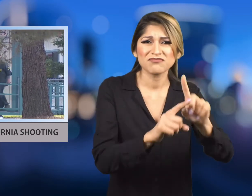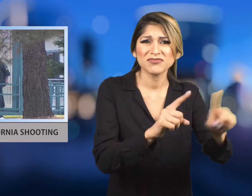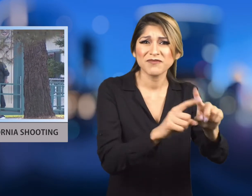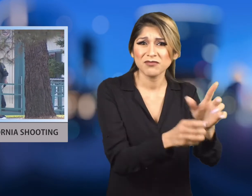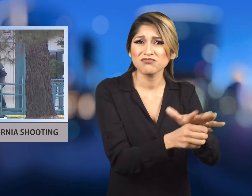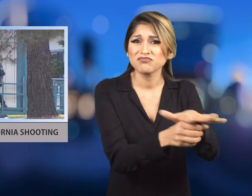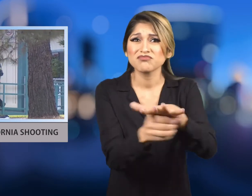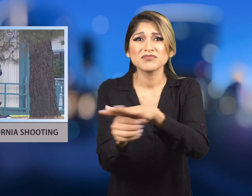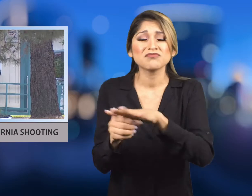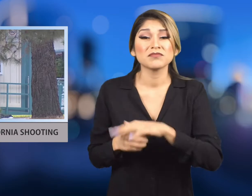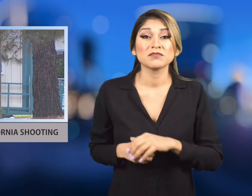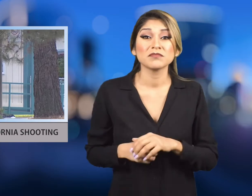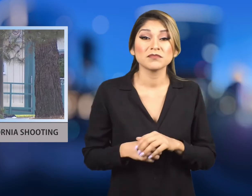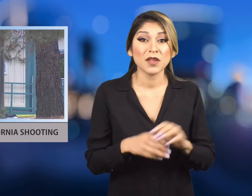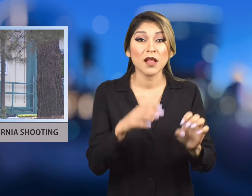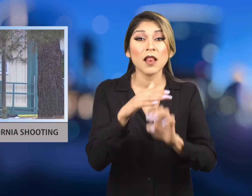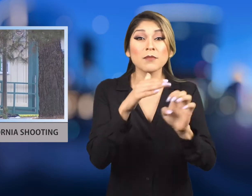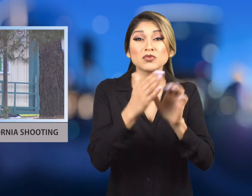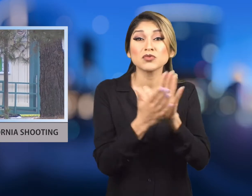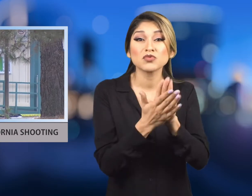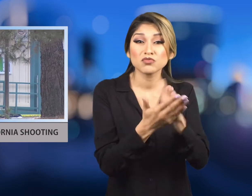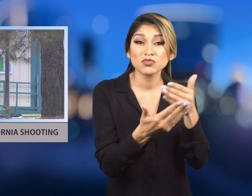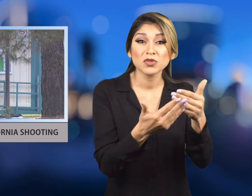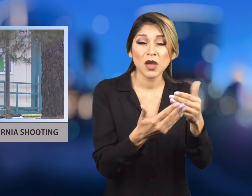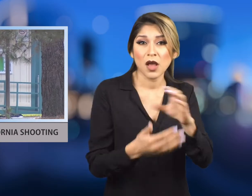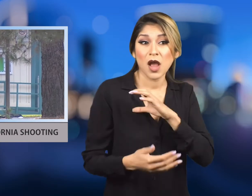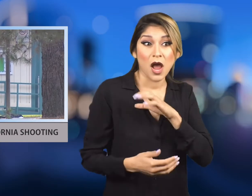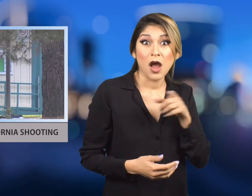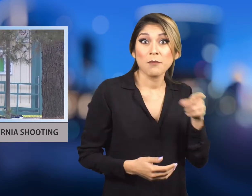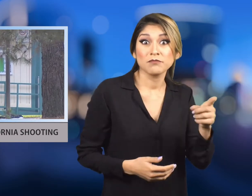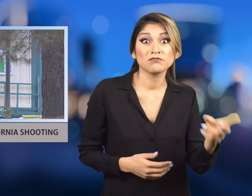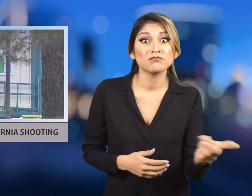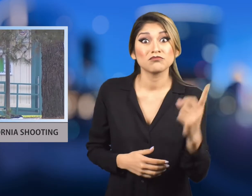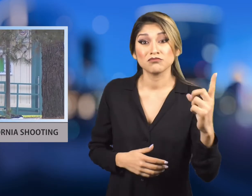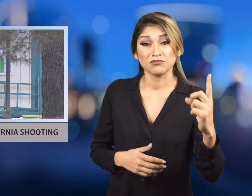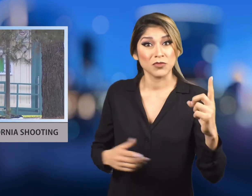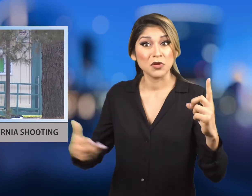locations. He ended up at an elementary school where